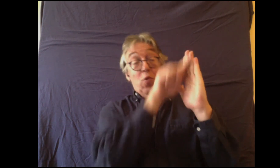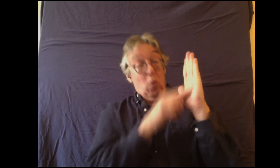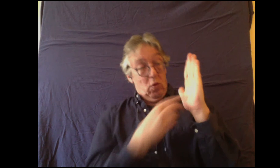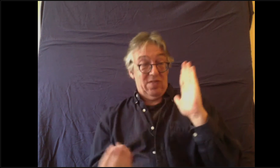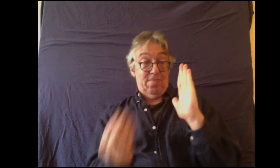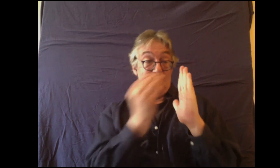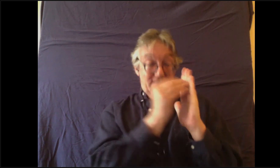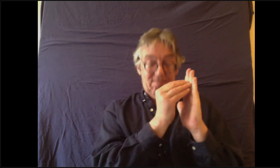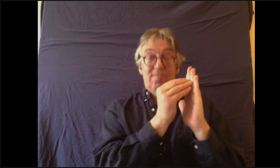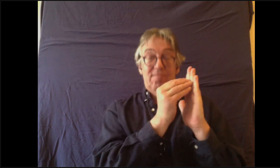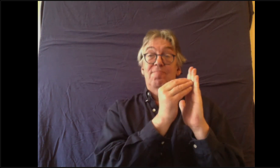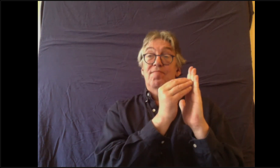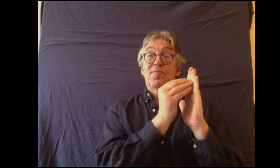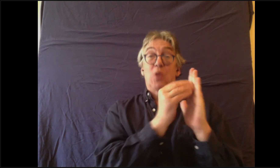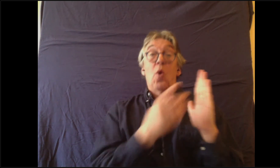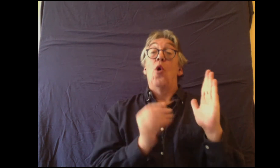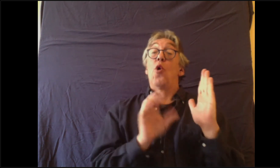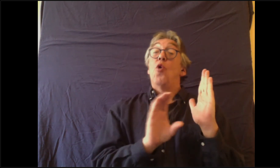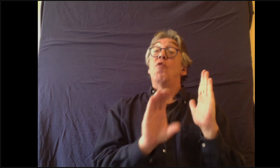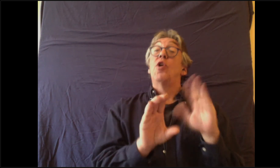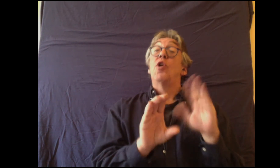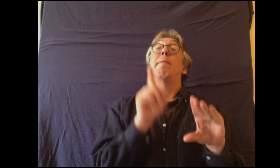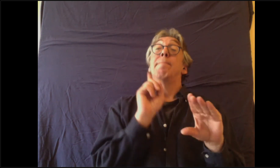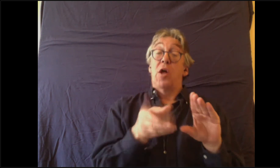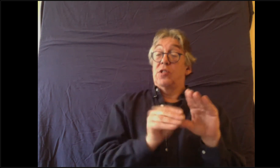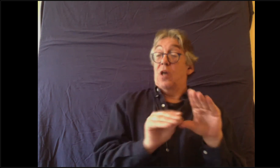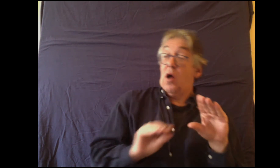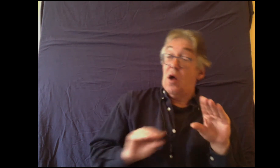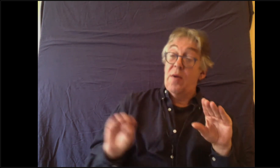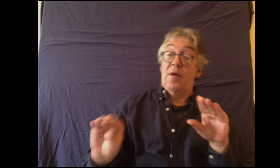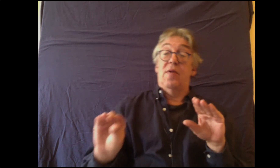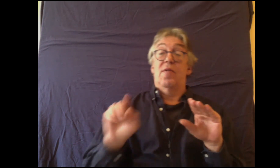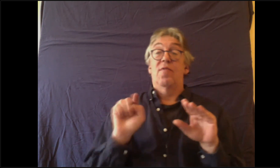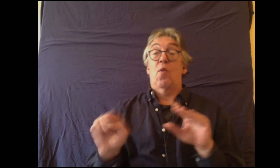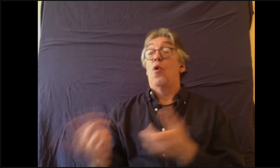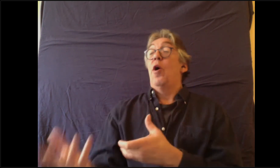the funding is given to promote inclusive accessible programs,